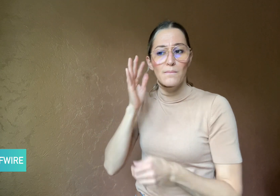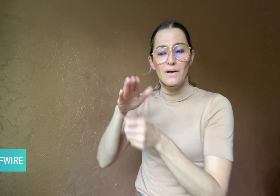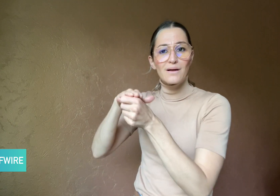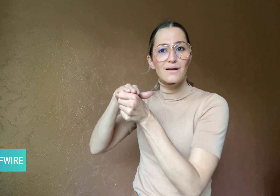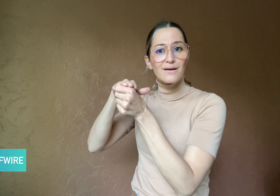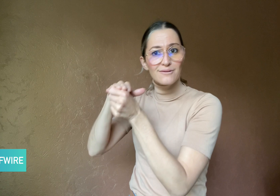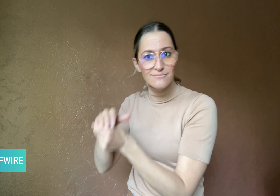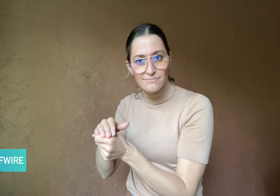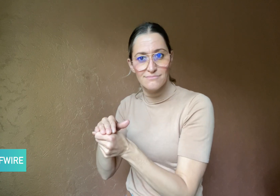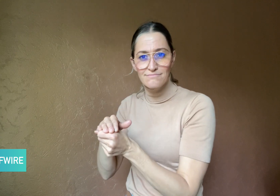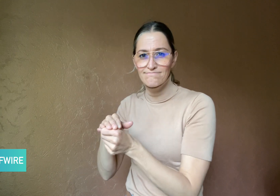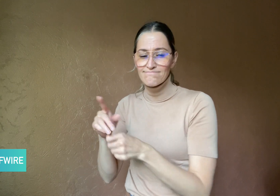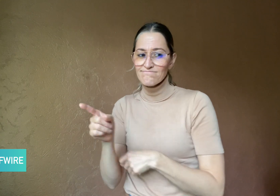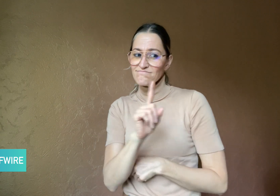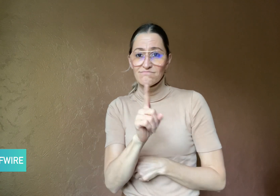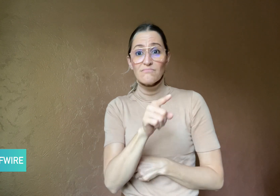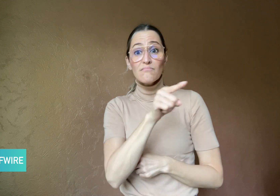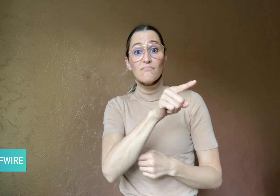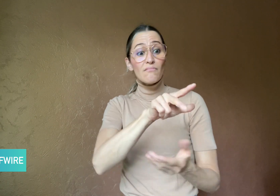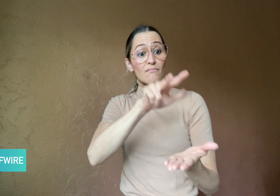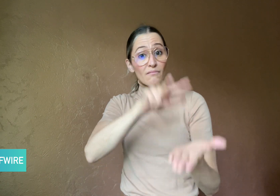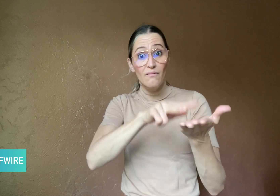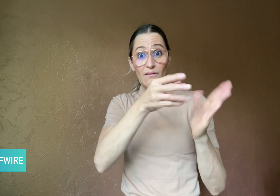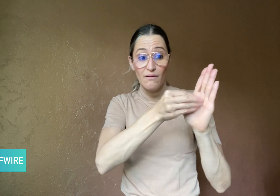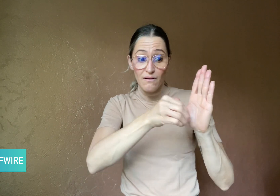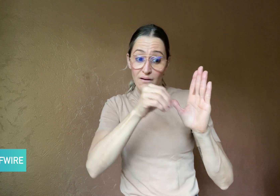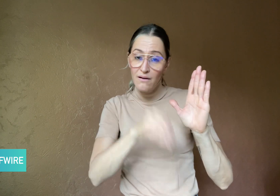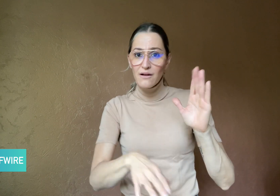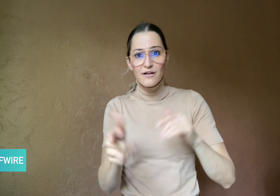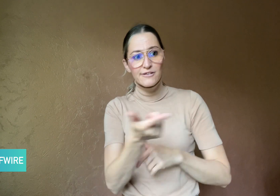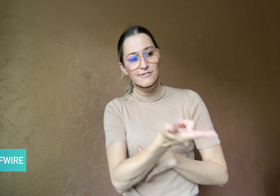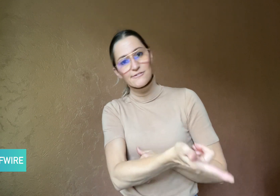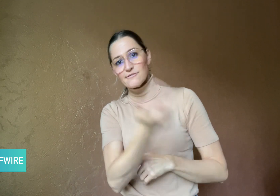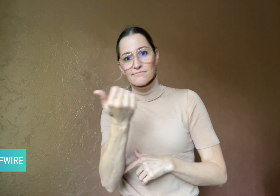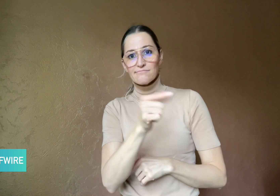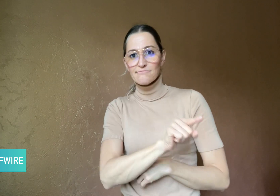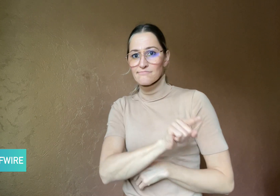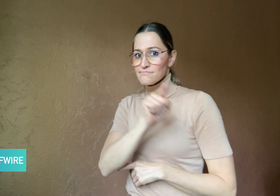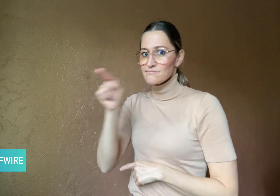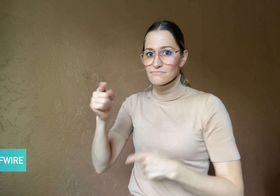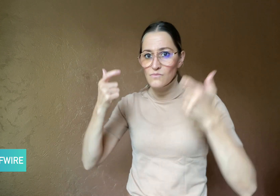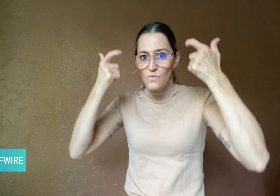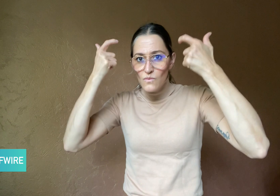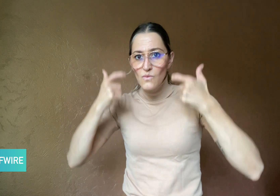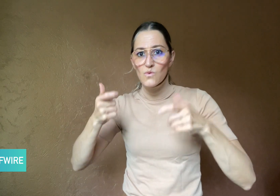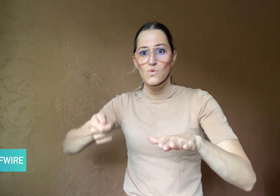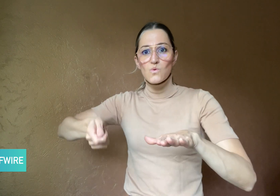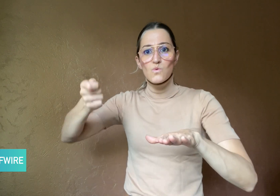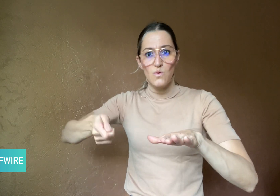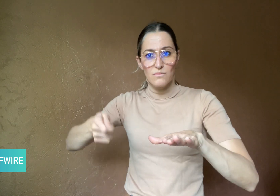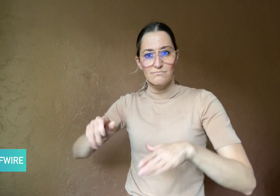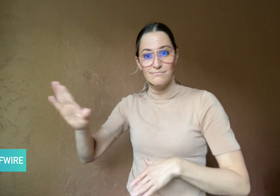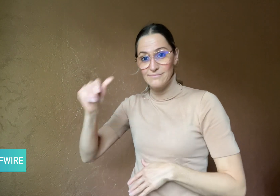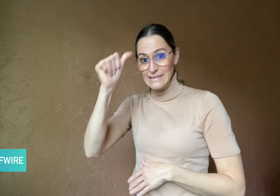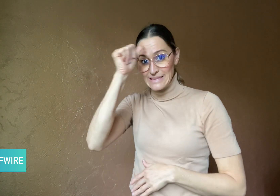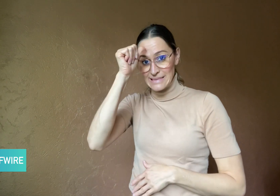challenged their decision in Indian court.